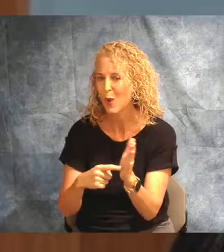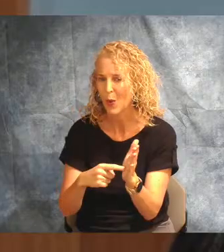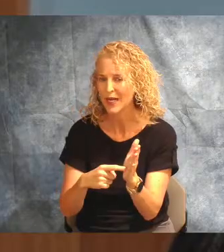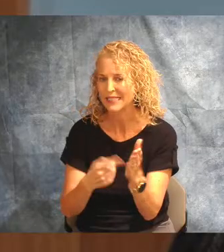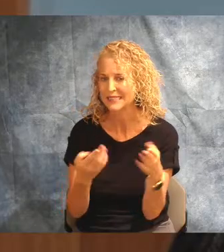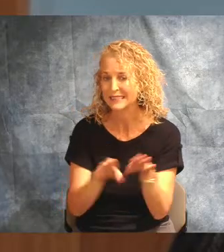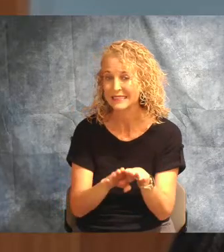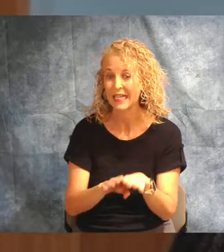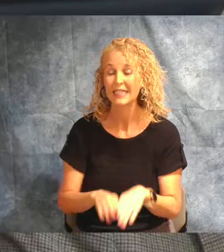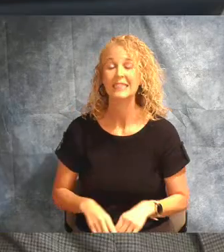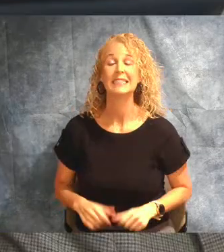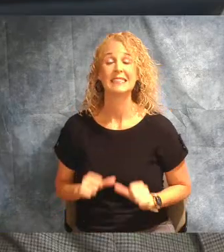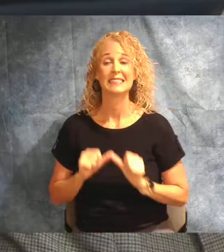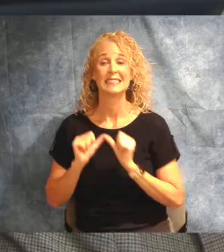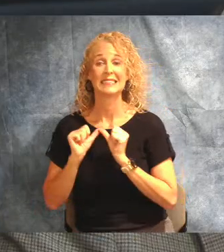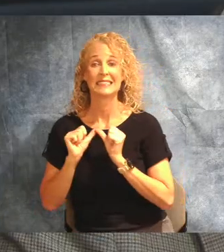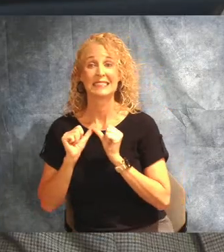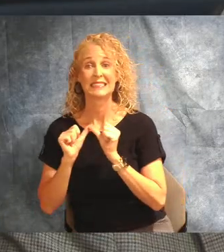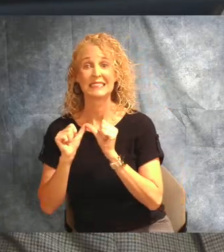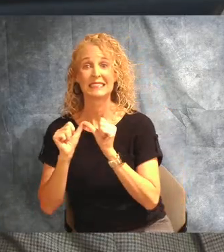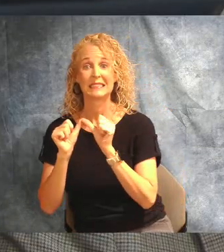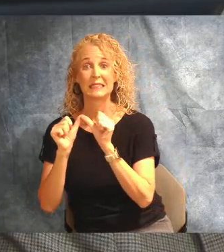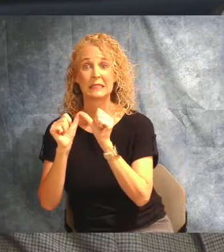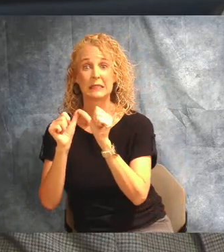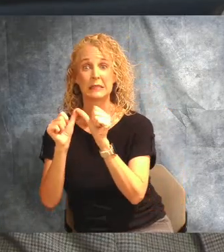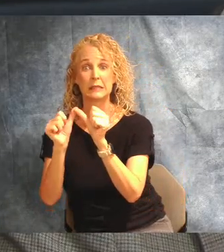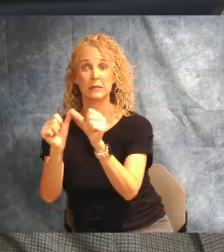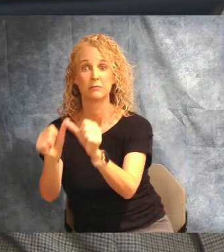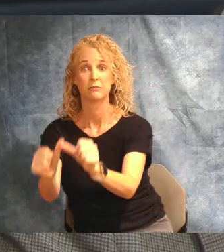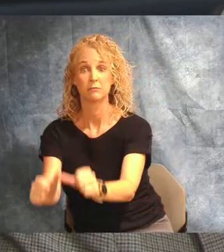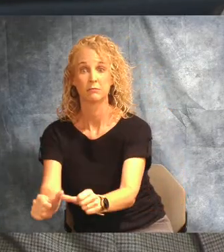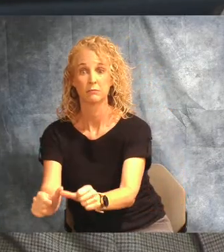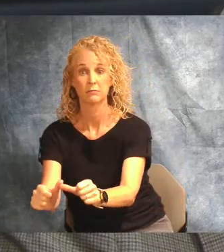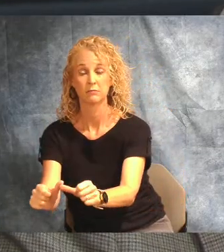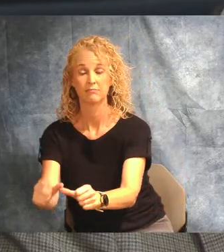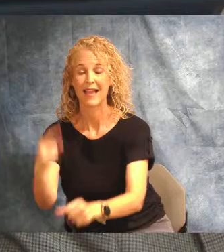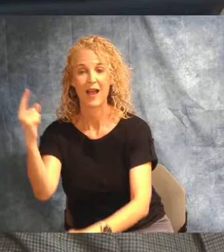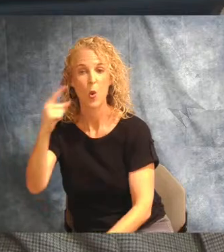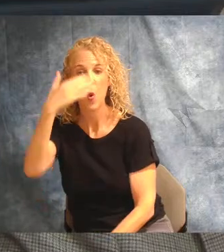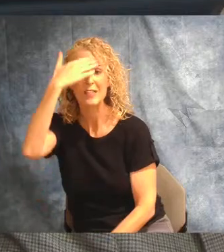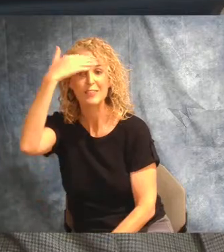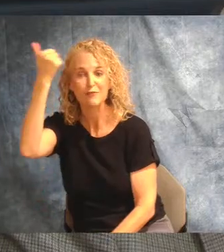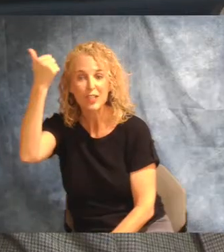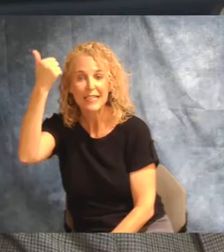They are ongoing. Okay. I keep forgetting and you go start over. It's like,